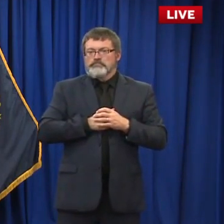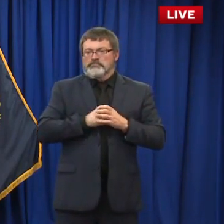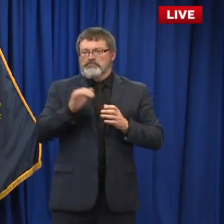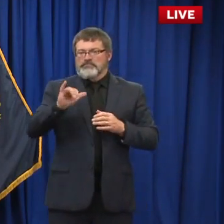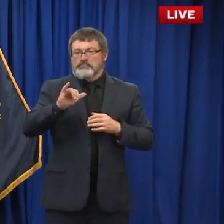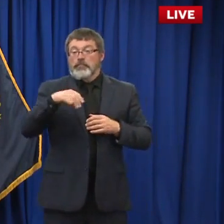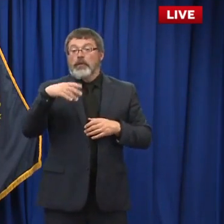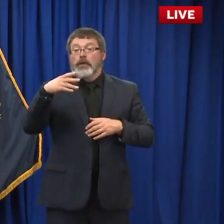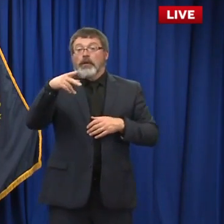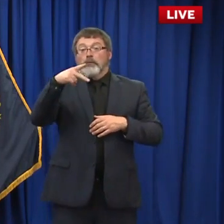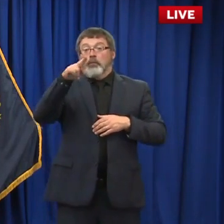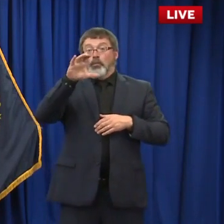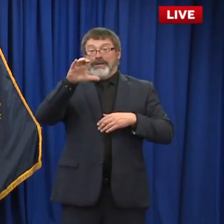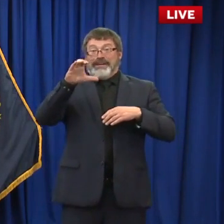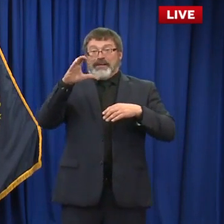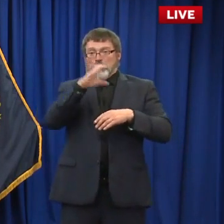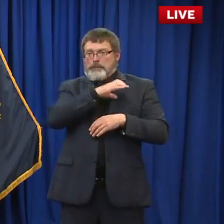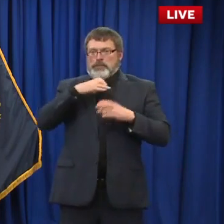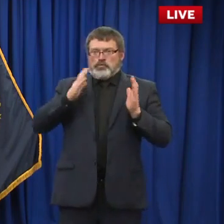I'M NOT SURE ULTIMATELY HOW MANY DOLLARS GET SPENT.